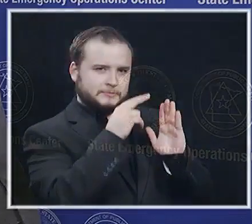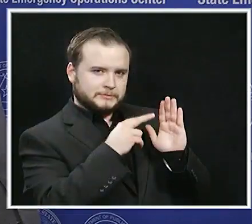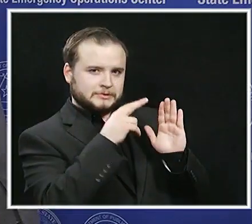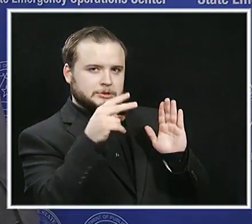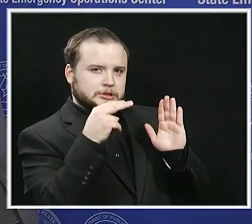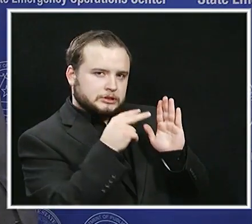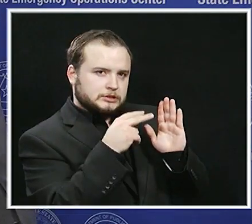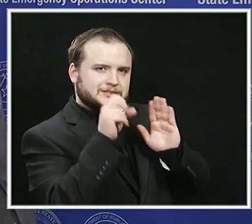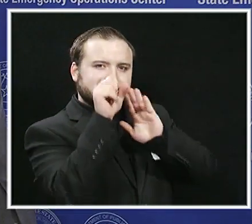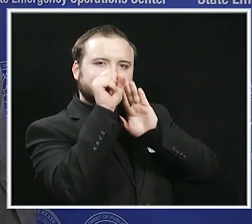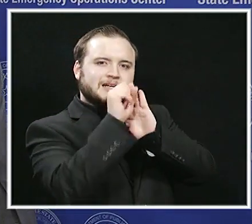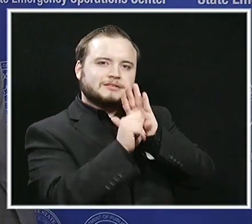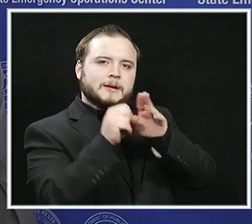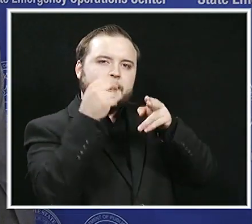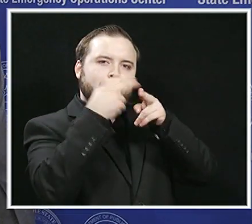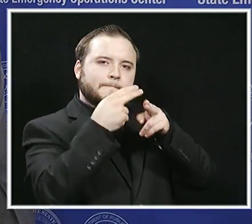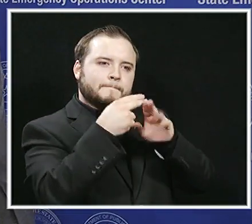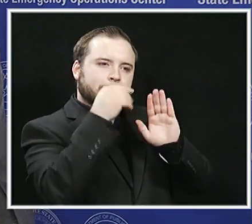there's a lot here, it's all the states listed of where